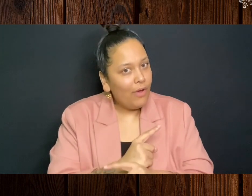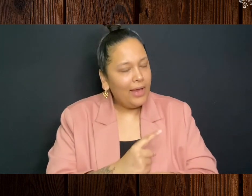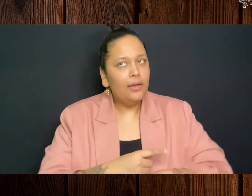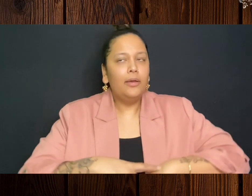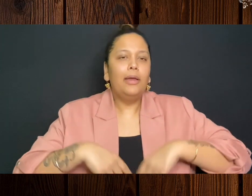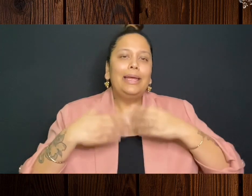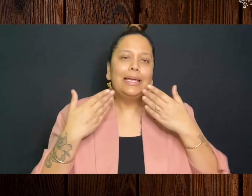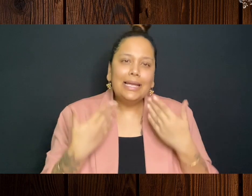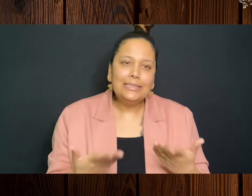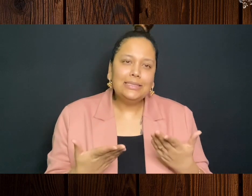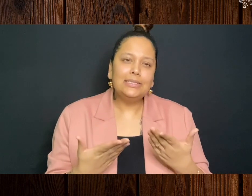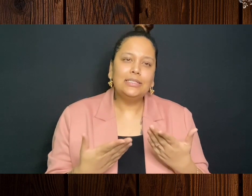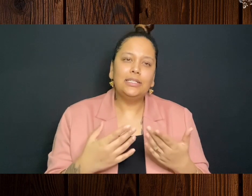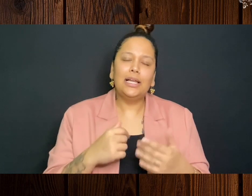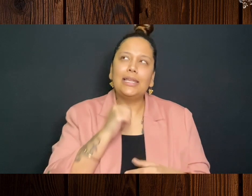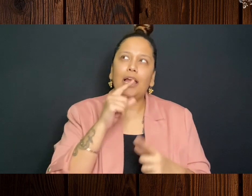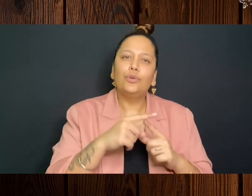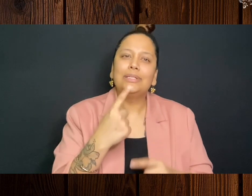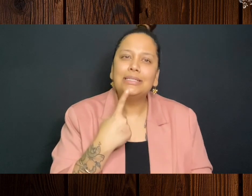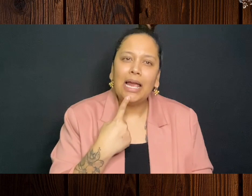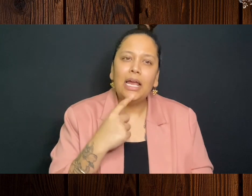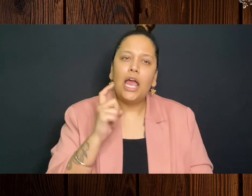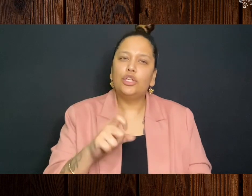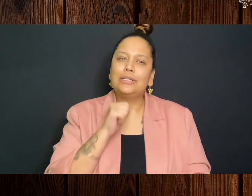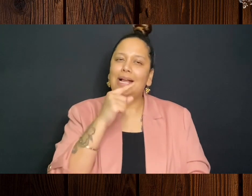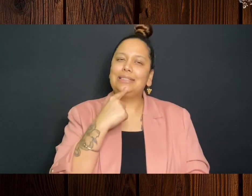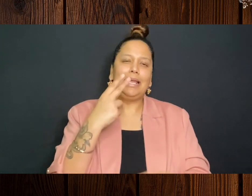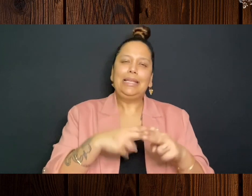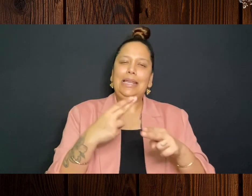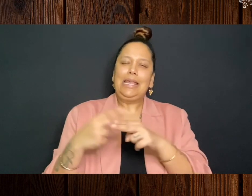not to say, and I shouldn't be saying names, but there's